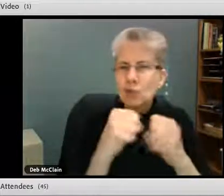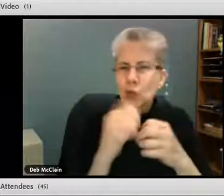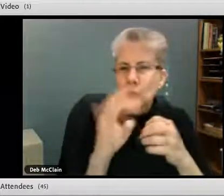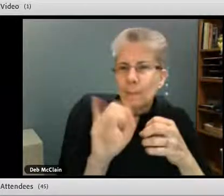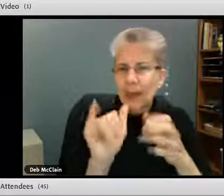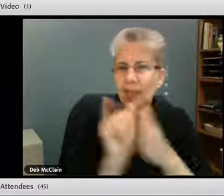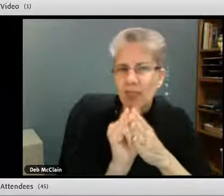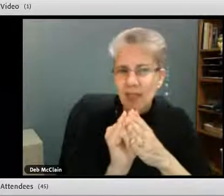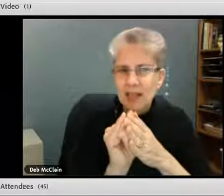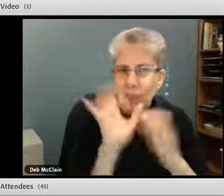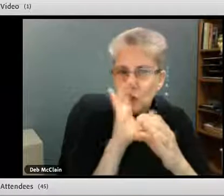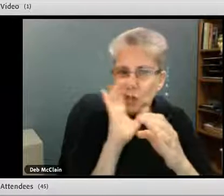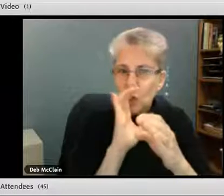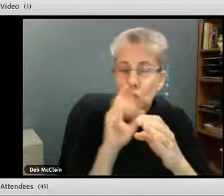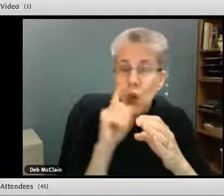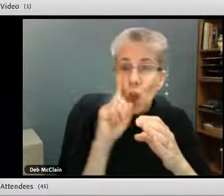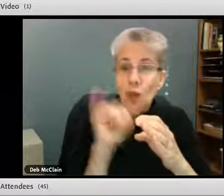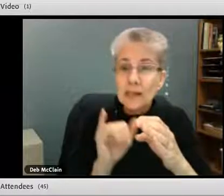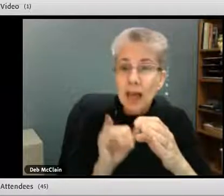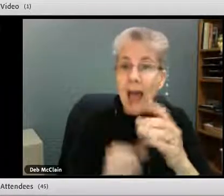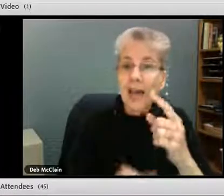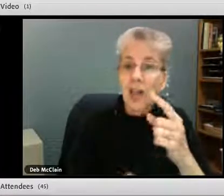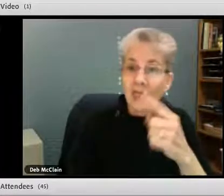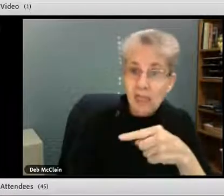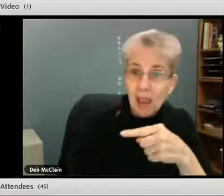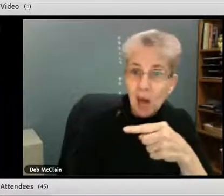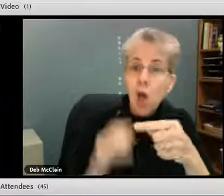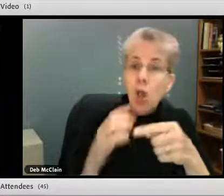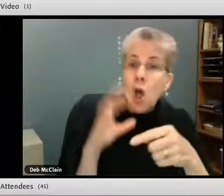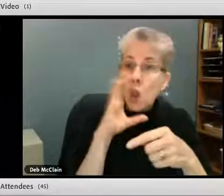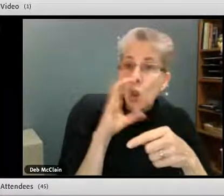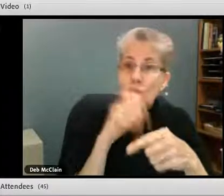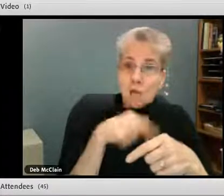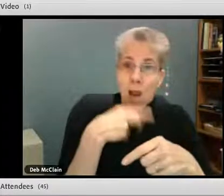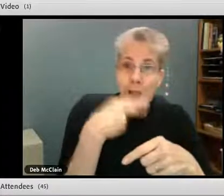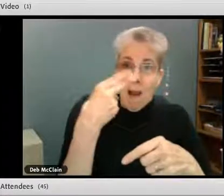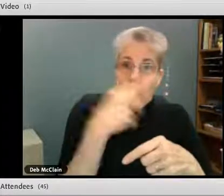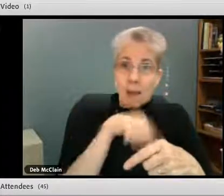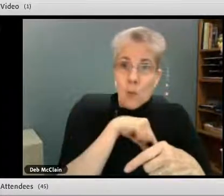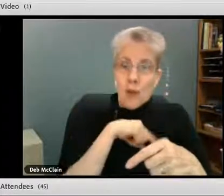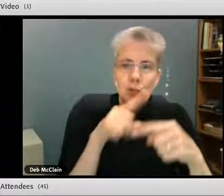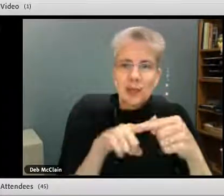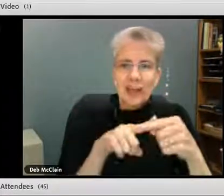You're gonna look for high quality. You cannot resize a video. It doesn't stretch.